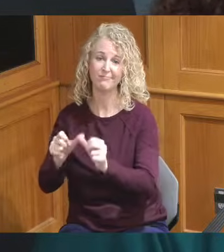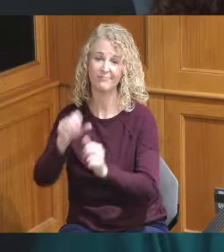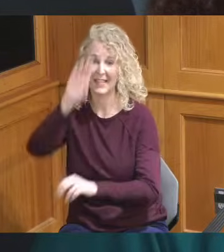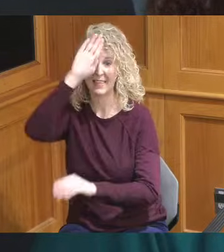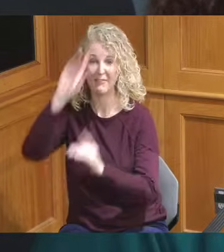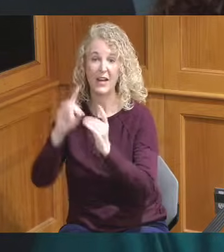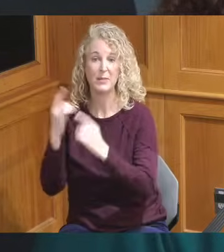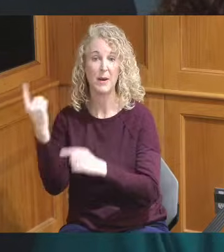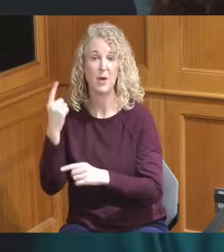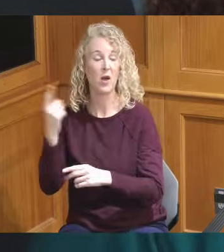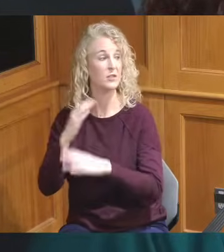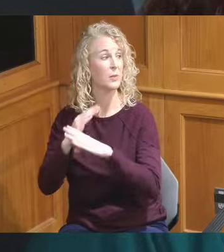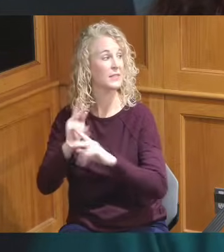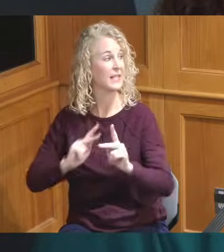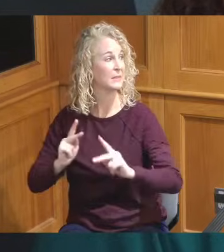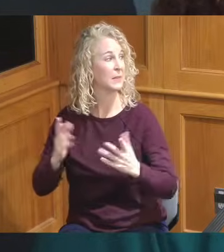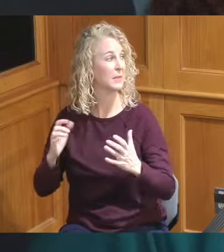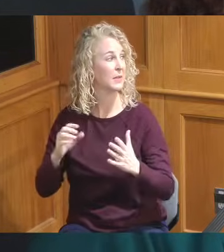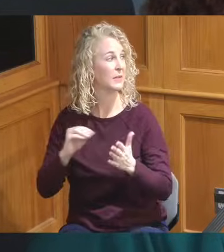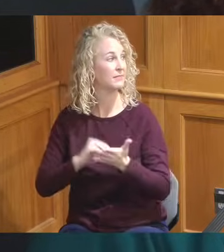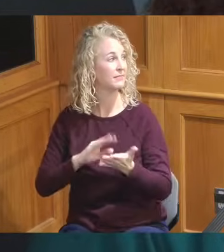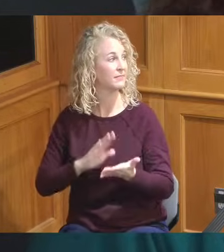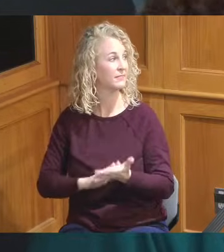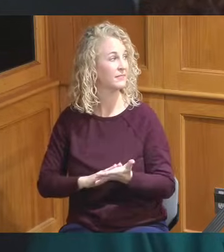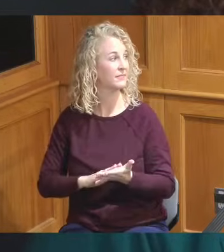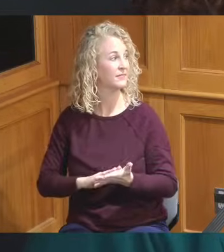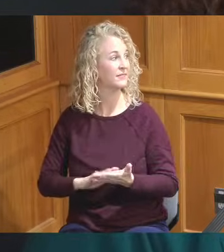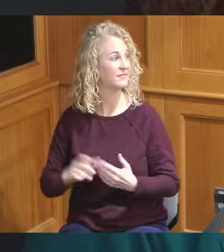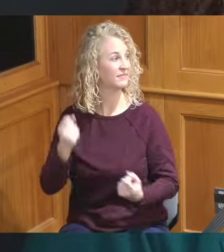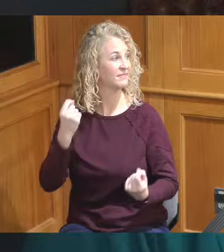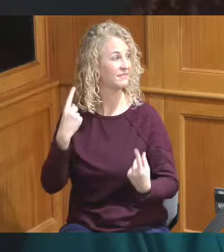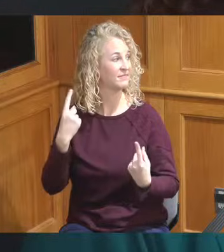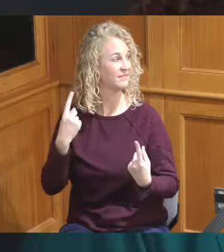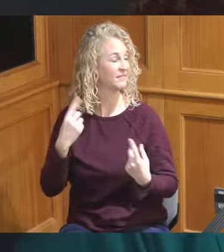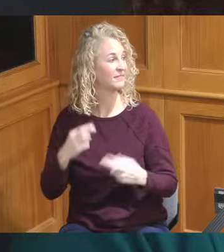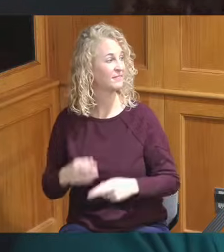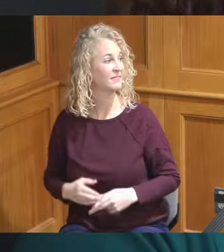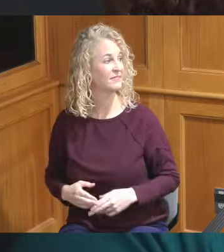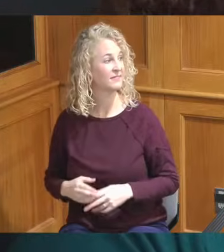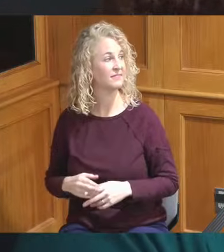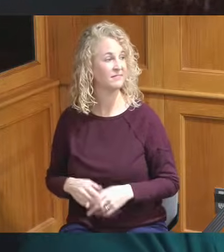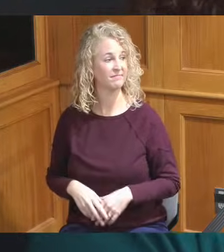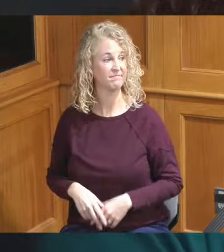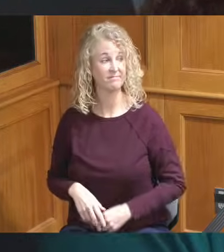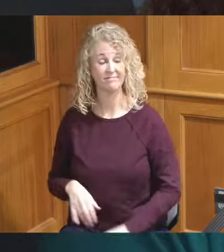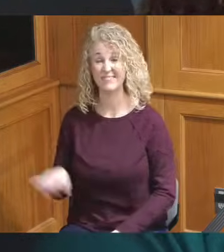safe. So I just wanted to make sure that that was understood because it has had been a challenge and